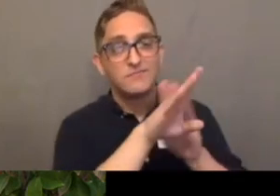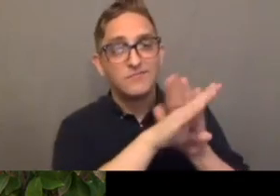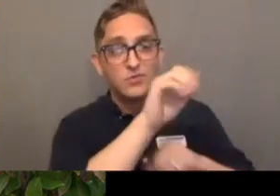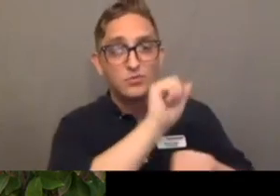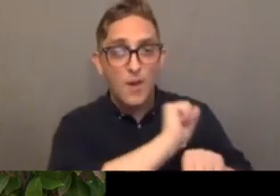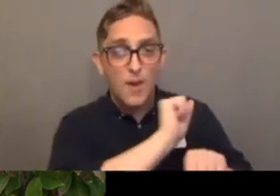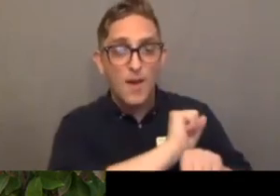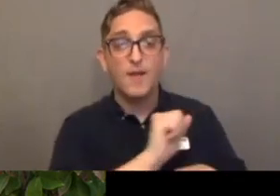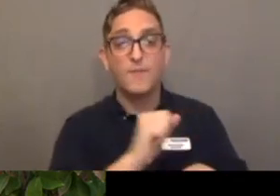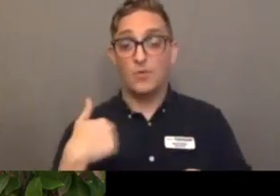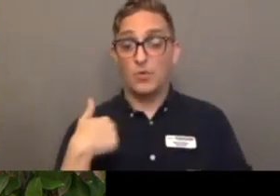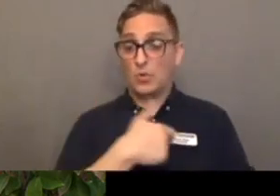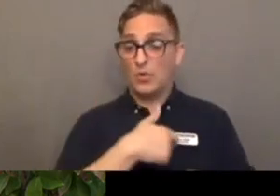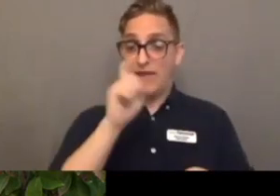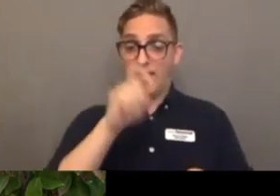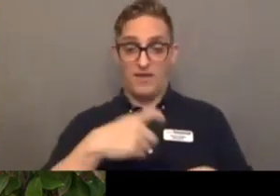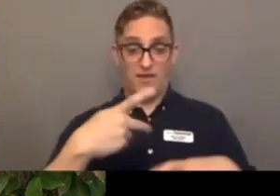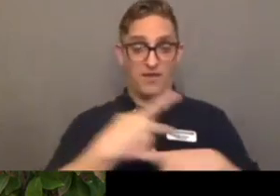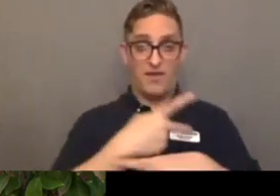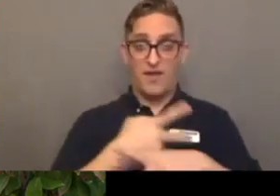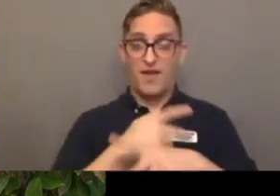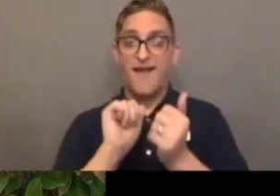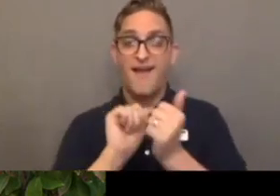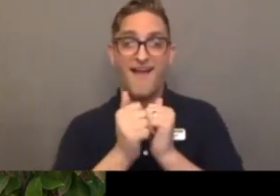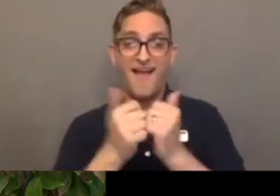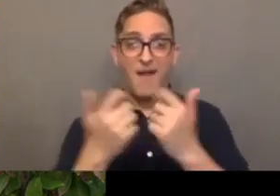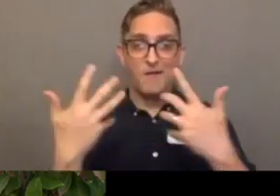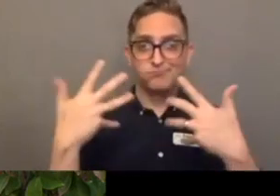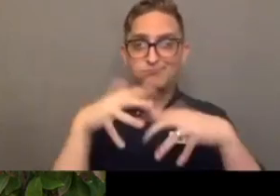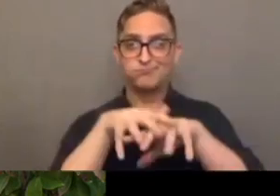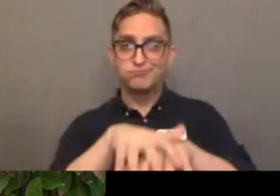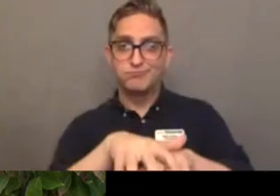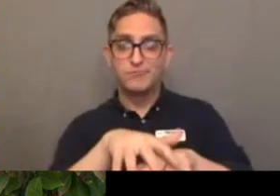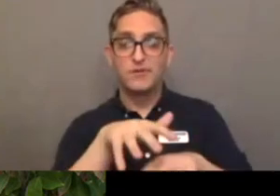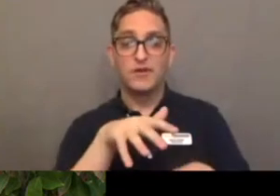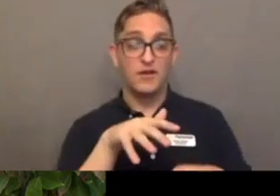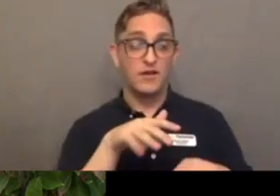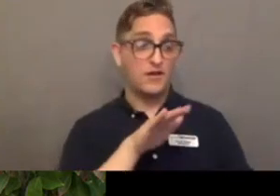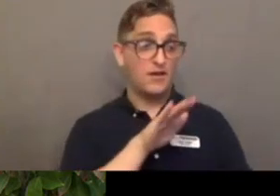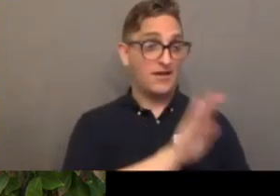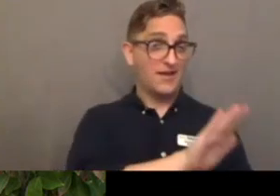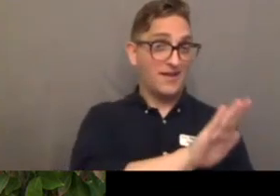needs of how do you blend or navigate the balance between the needs of the few versus